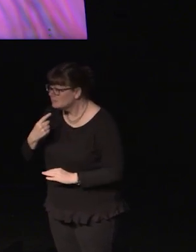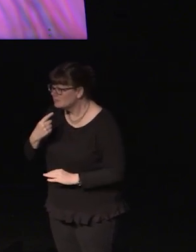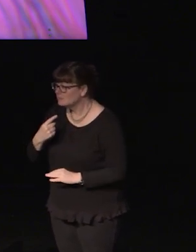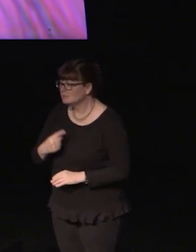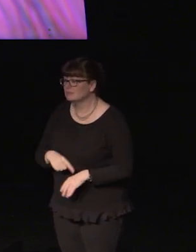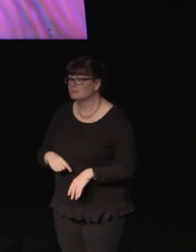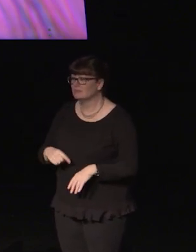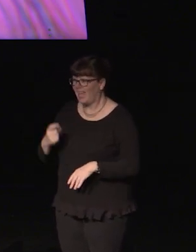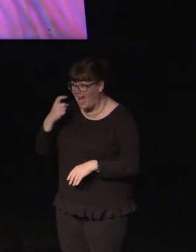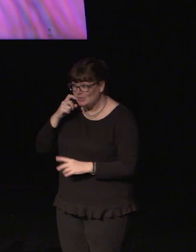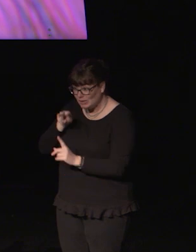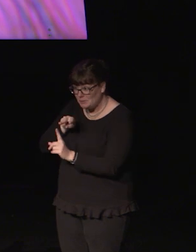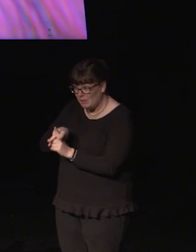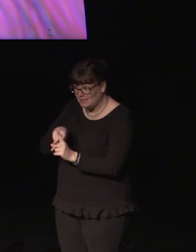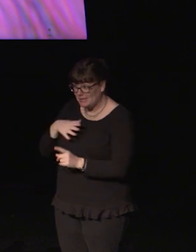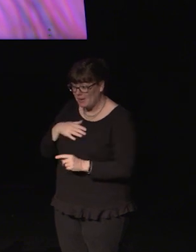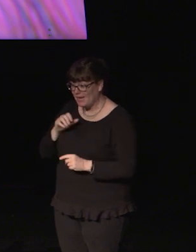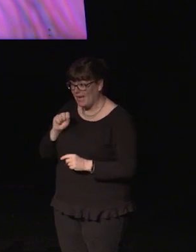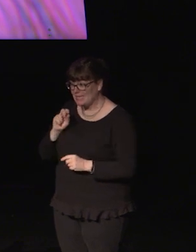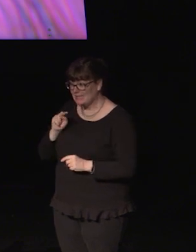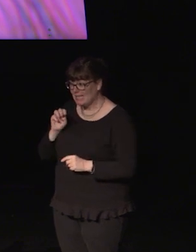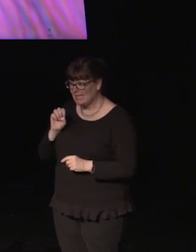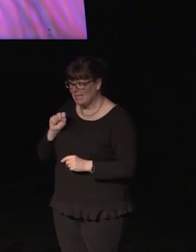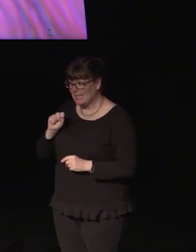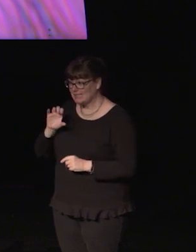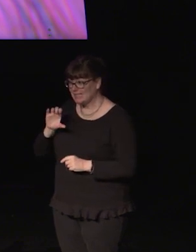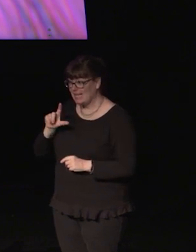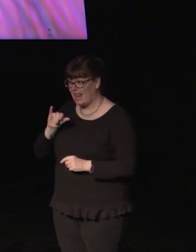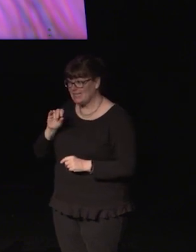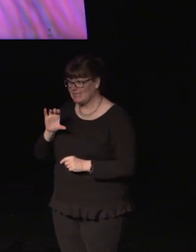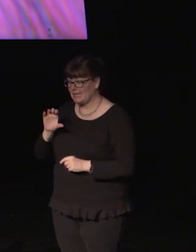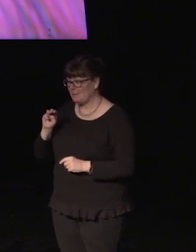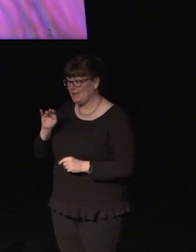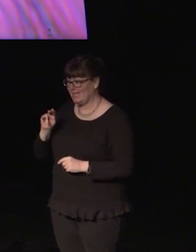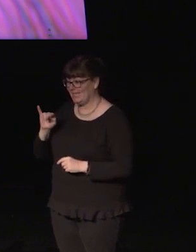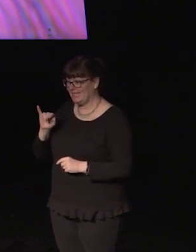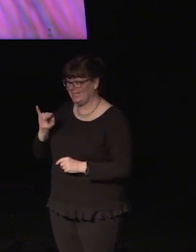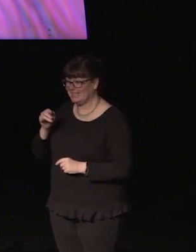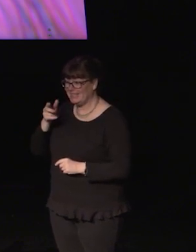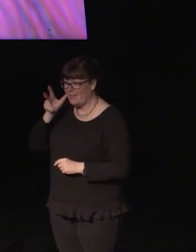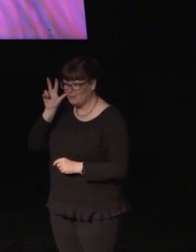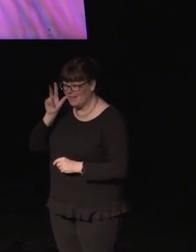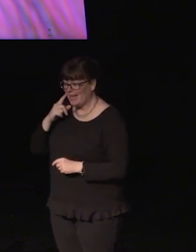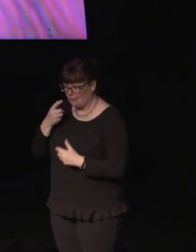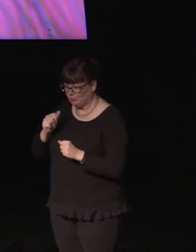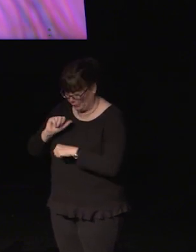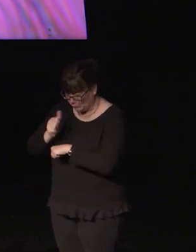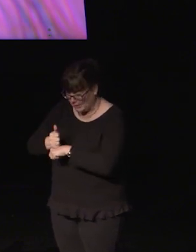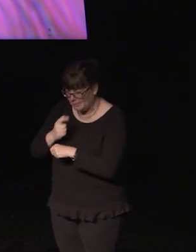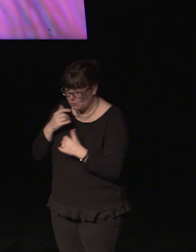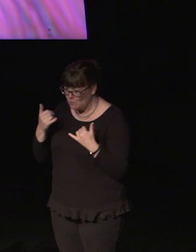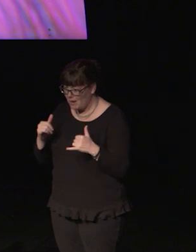I just plugged in my SNES Classic Mini the other day, because, like I said, I was trying to get a set up to play A Link to the Past.